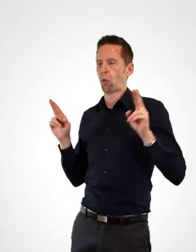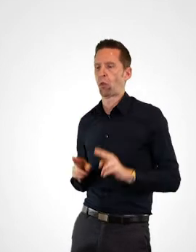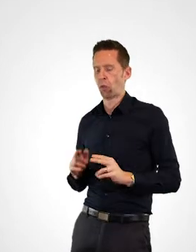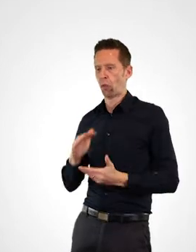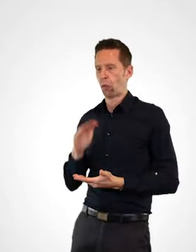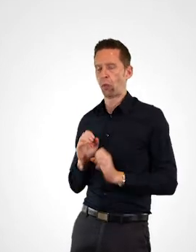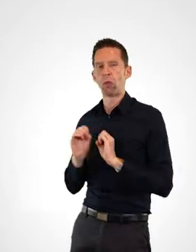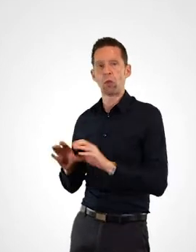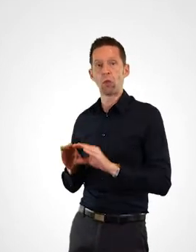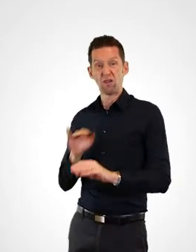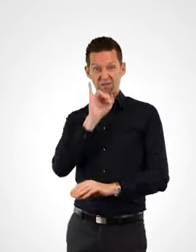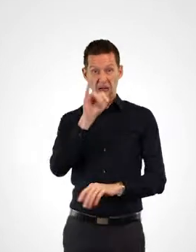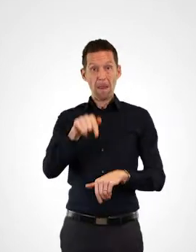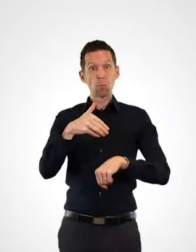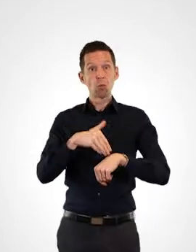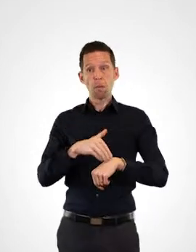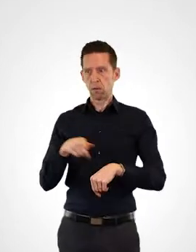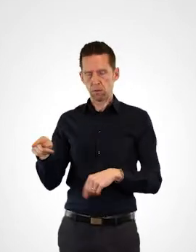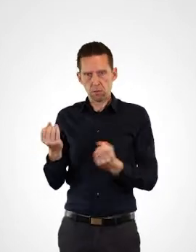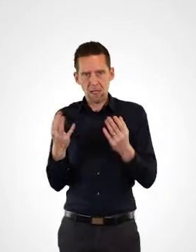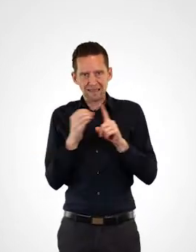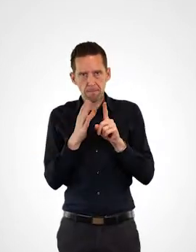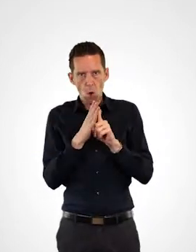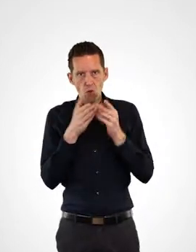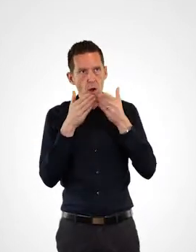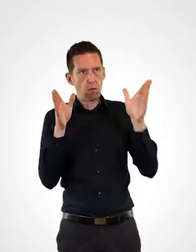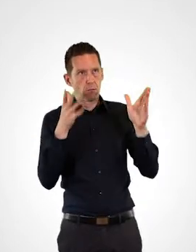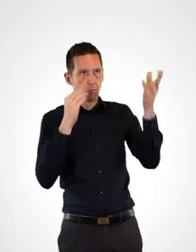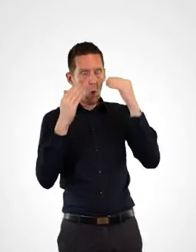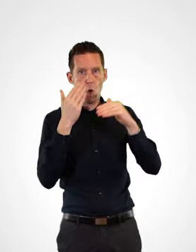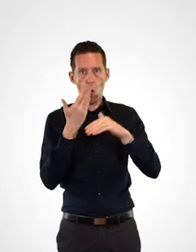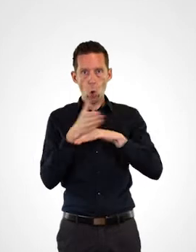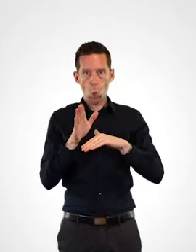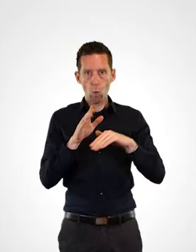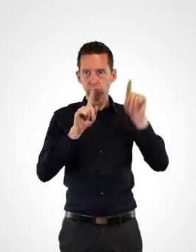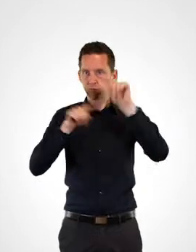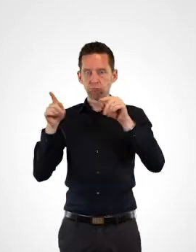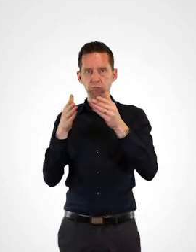But then the problem there is the child gets no exposure to new and varied words